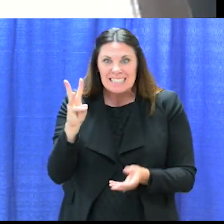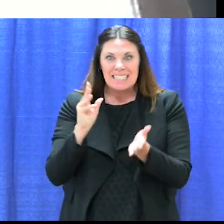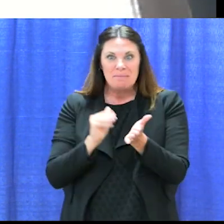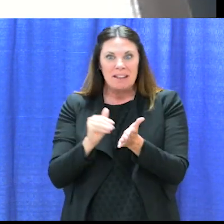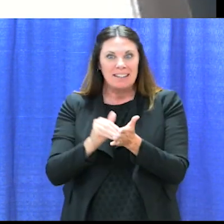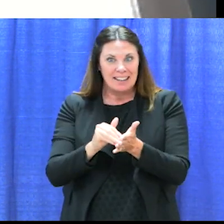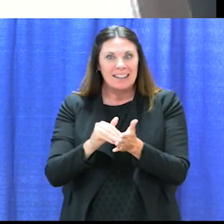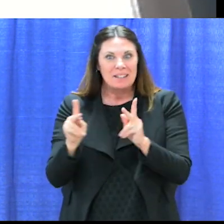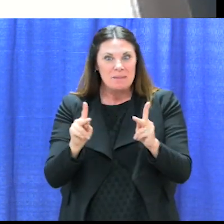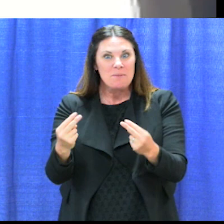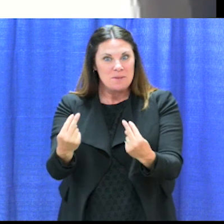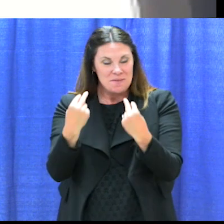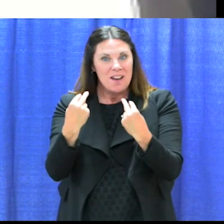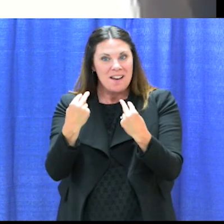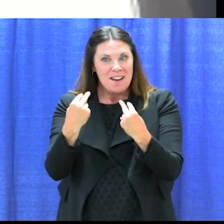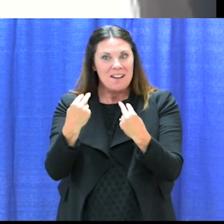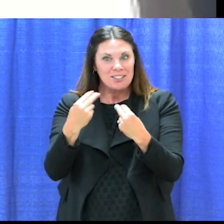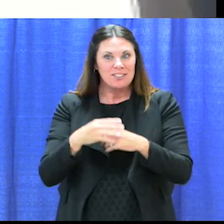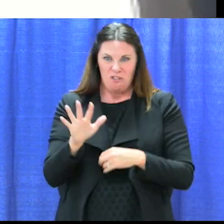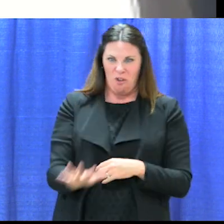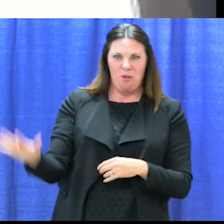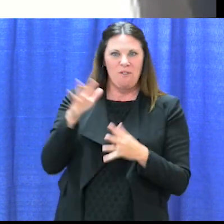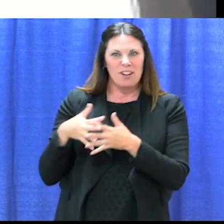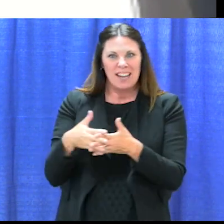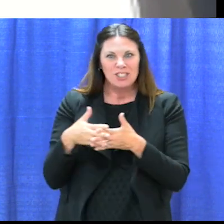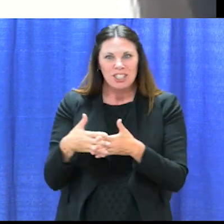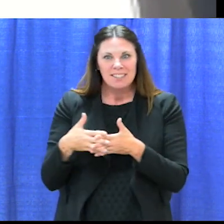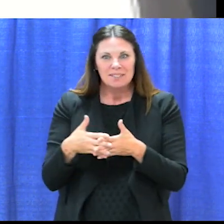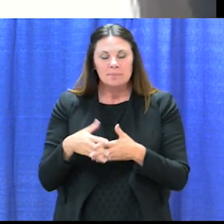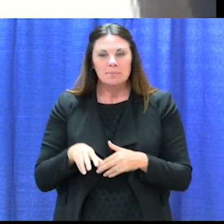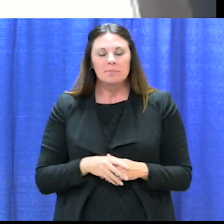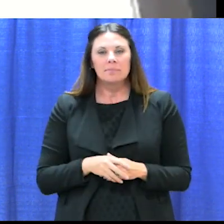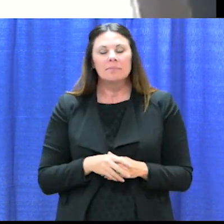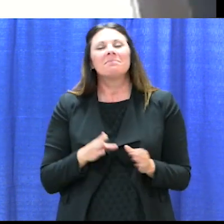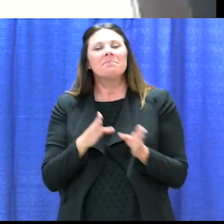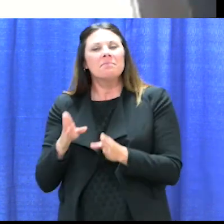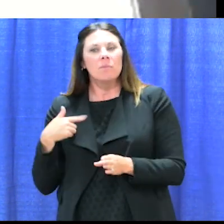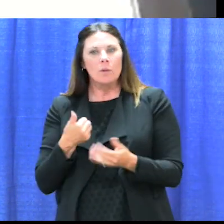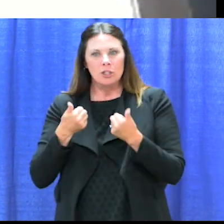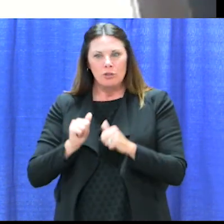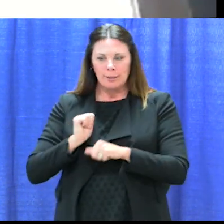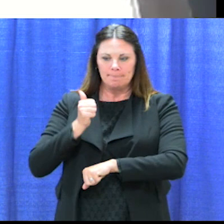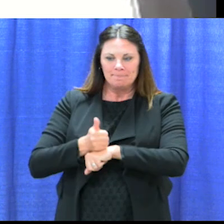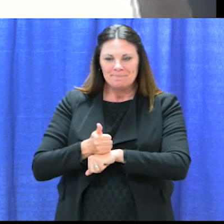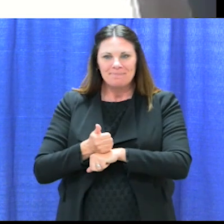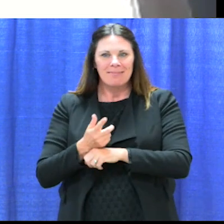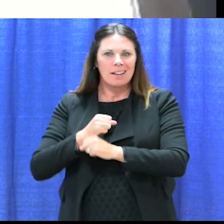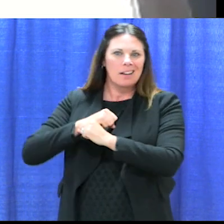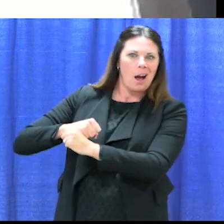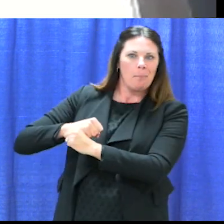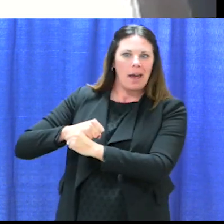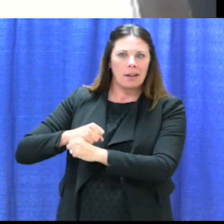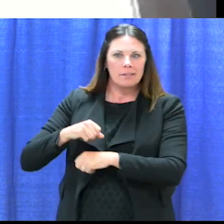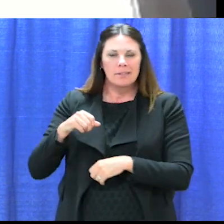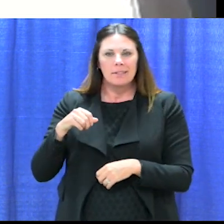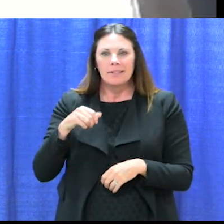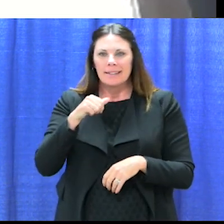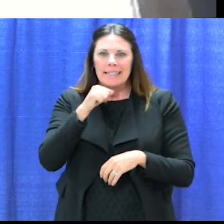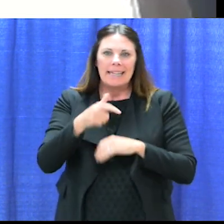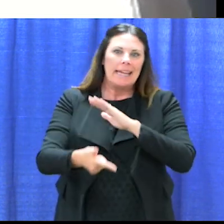And then we are implementing some technology to combat illegal robocalls and spoofing of